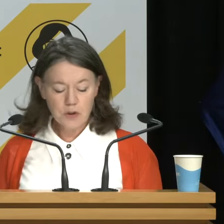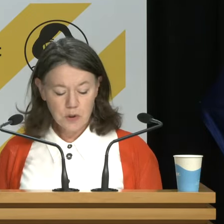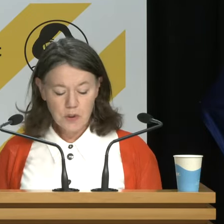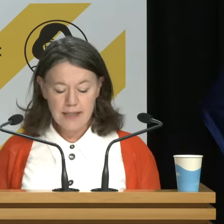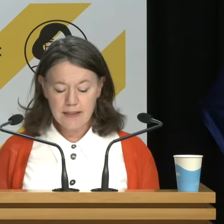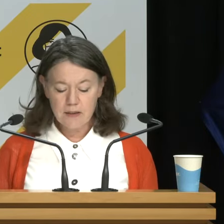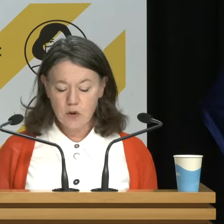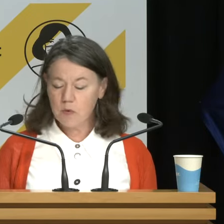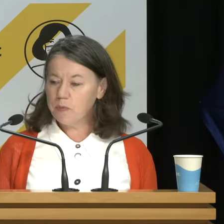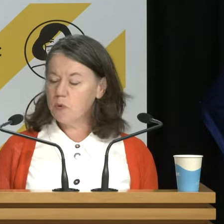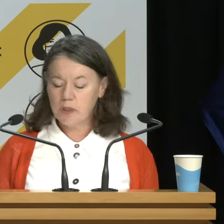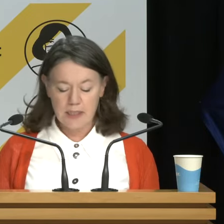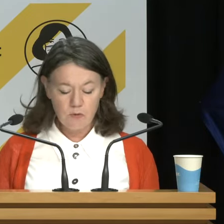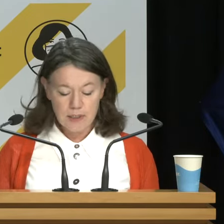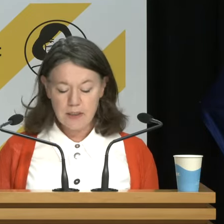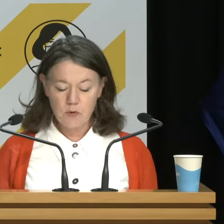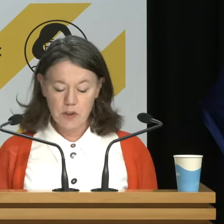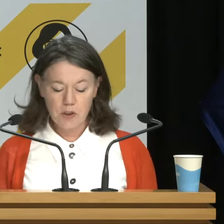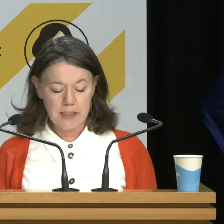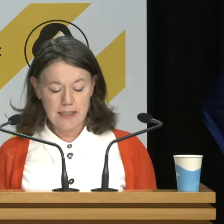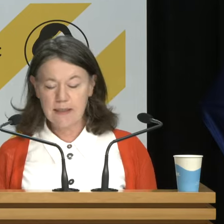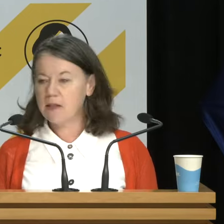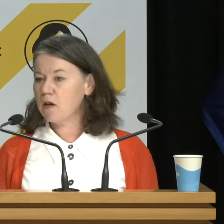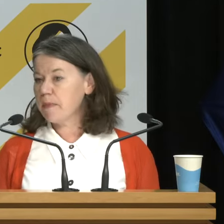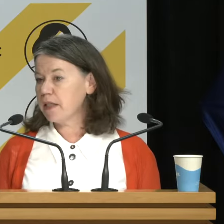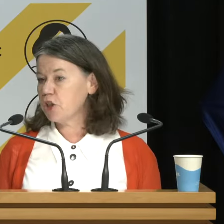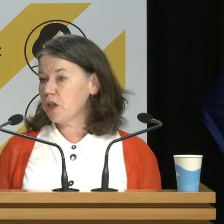from the overall tally. This takes the total cases in